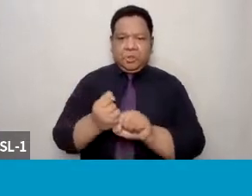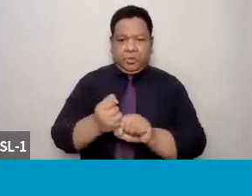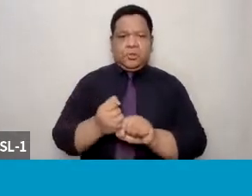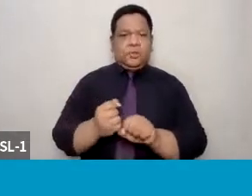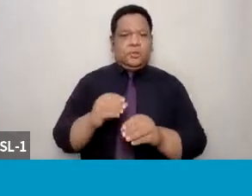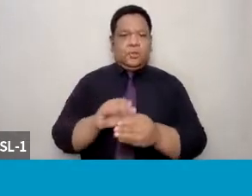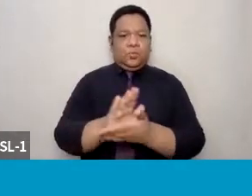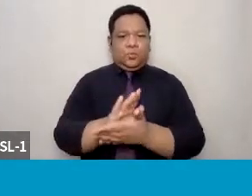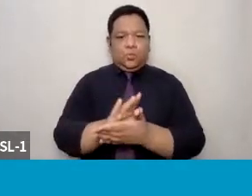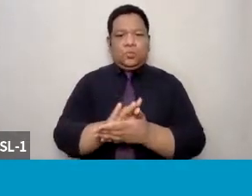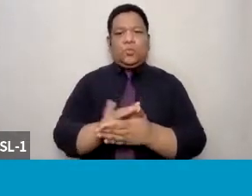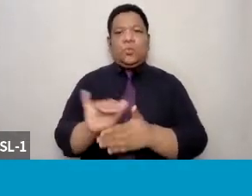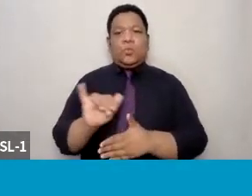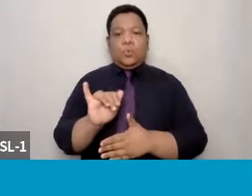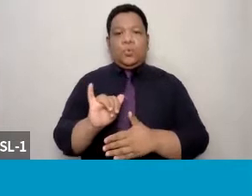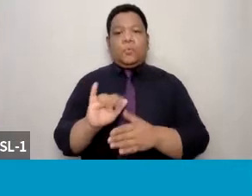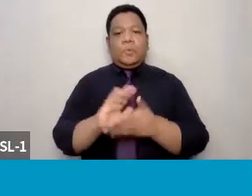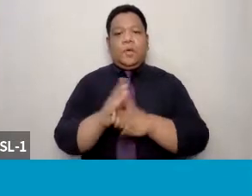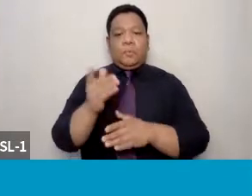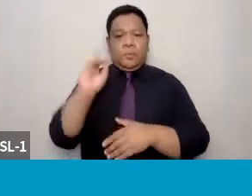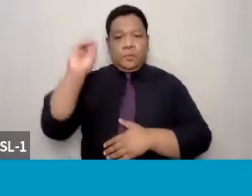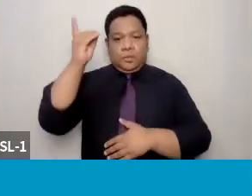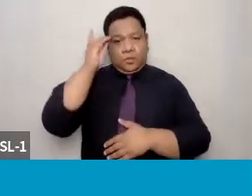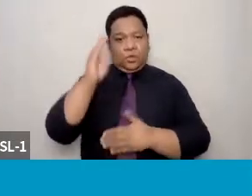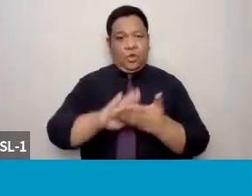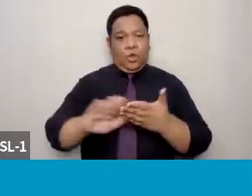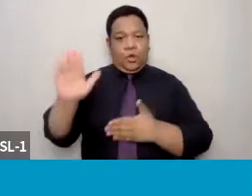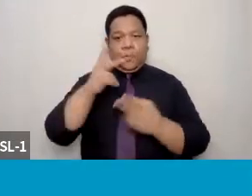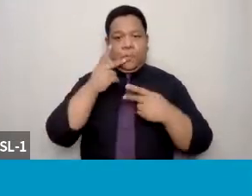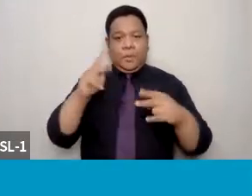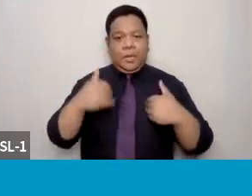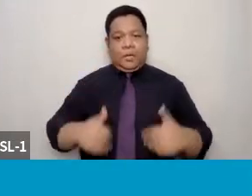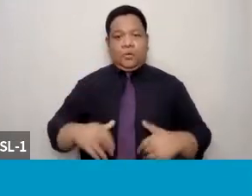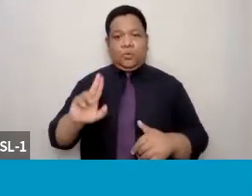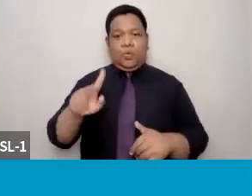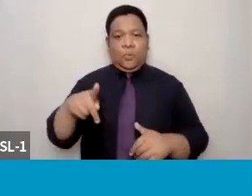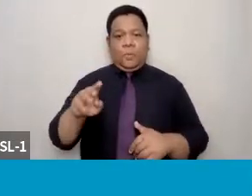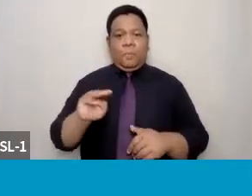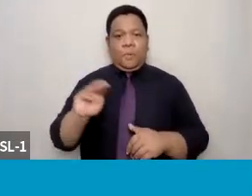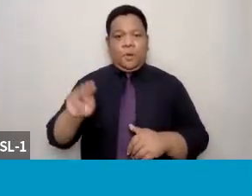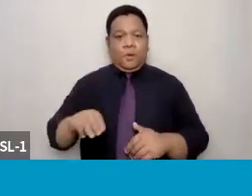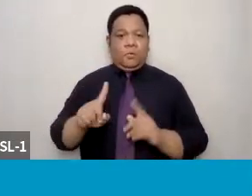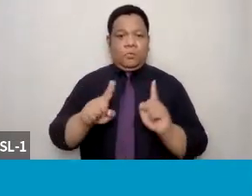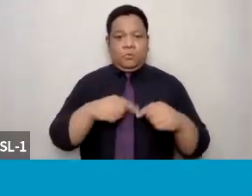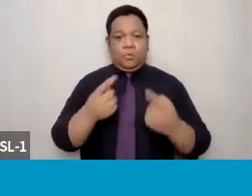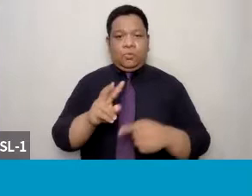She was also the Dean of College of Public Health of UP Manila from 2007 to 2013.